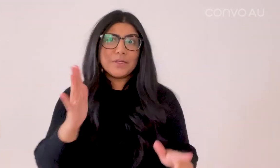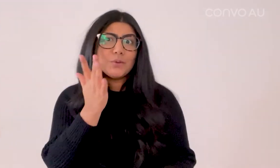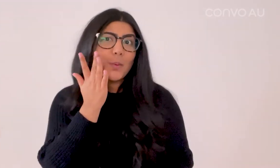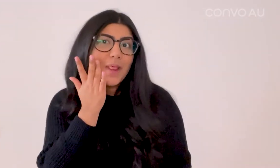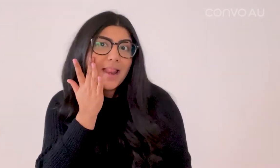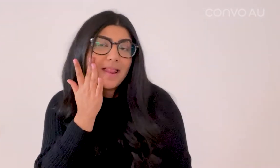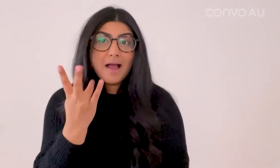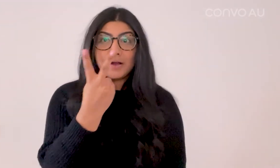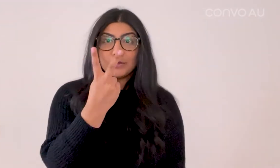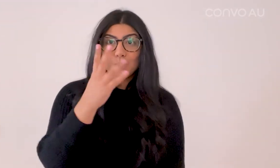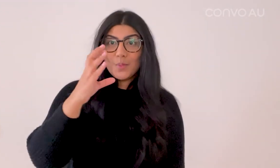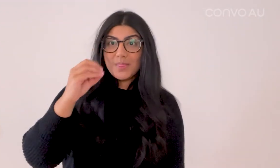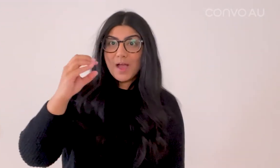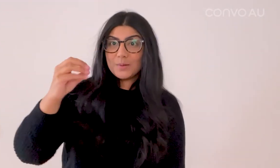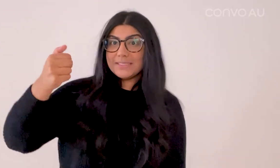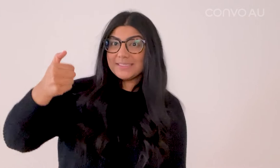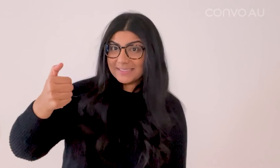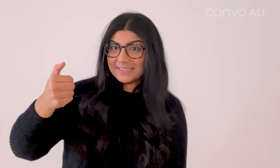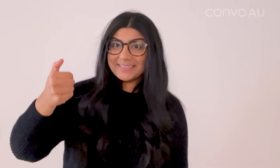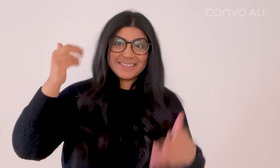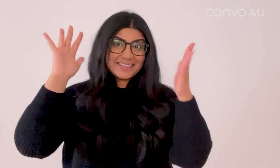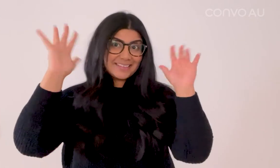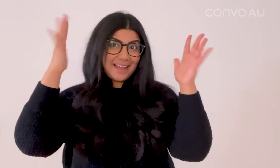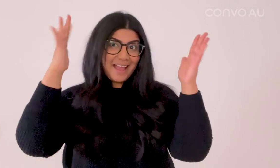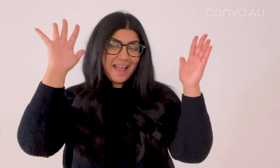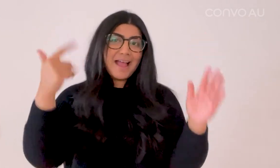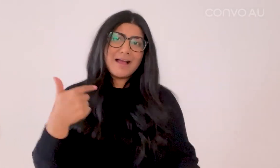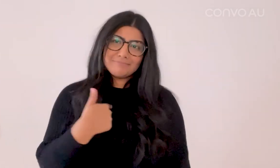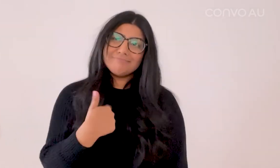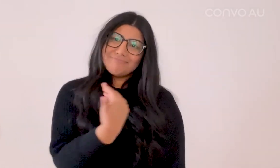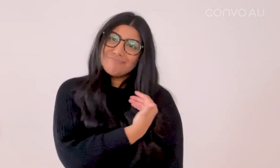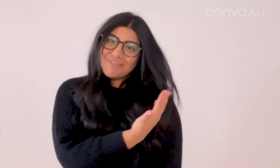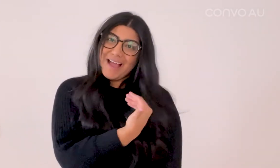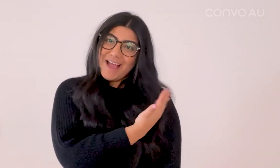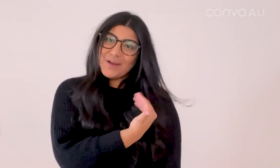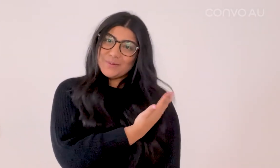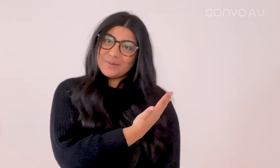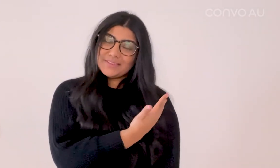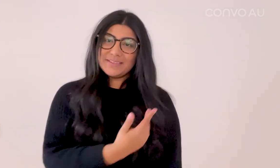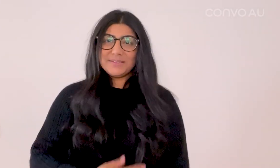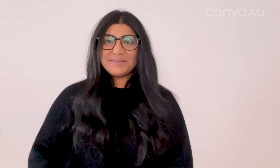in 2006. I am proud of my country's sign language.